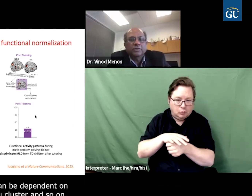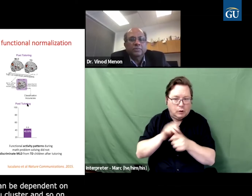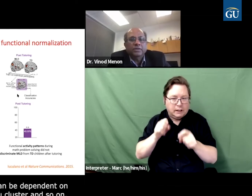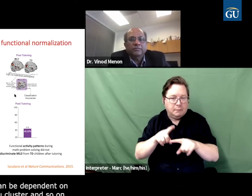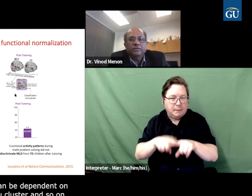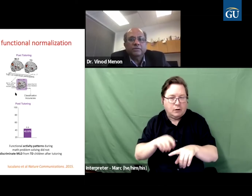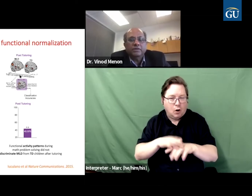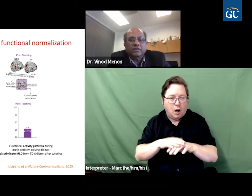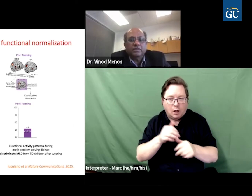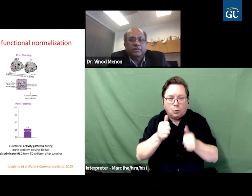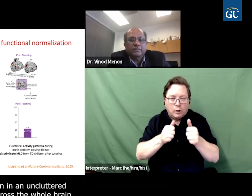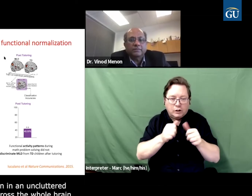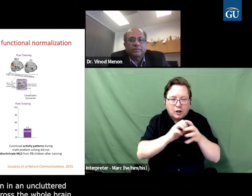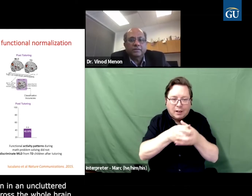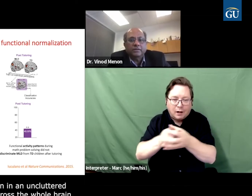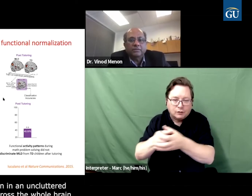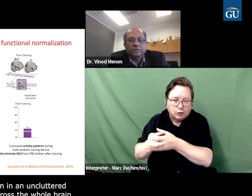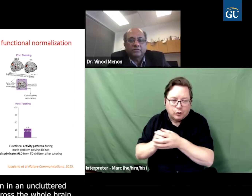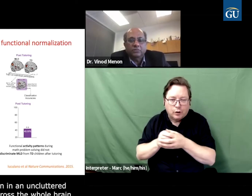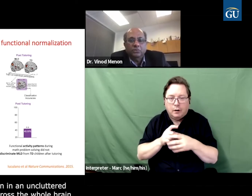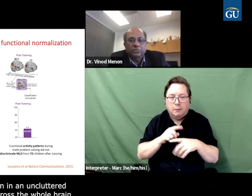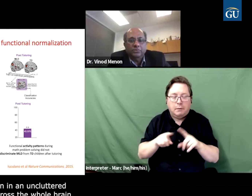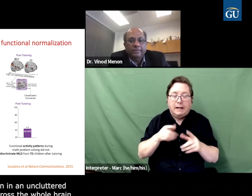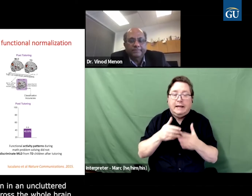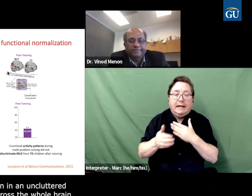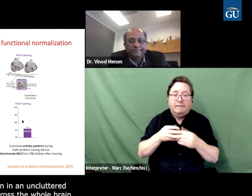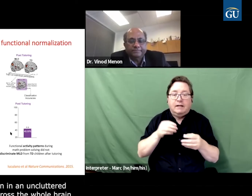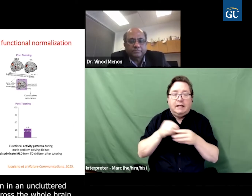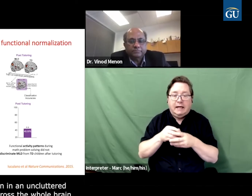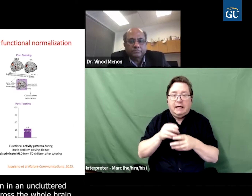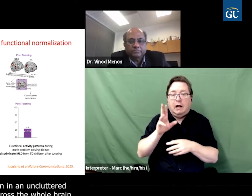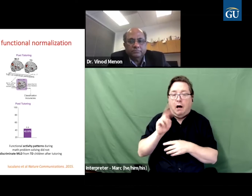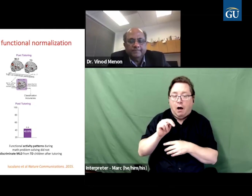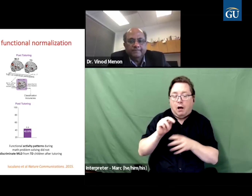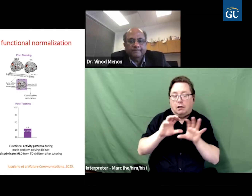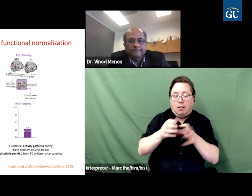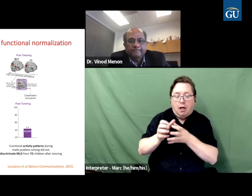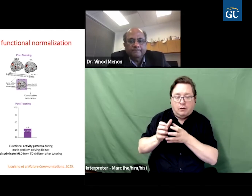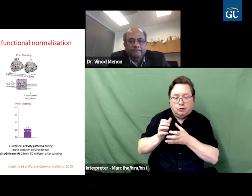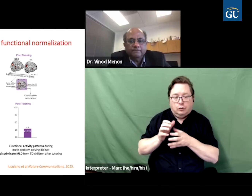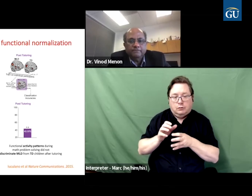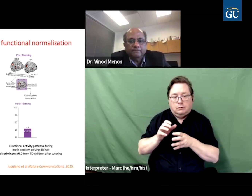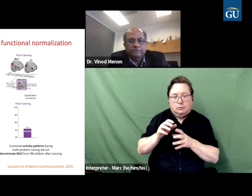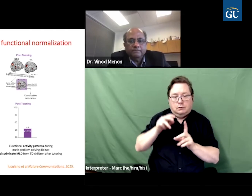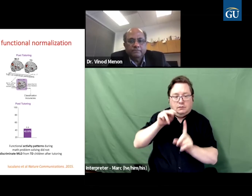so on but even in an unclustered setting across the whole brain